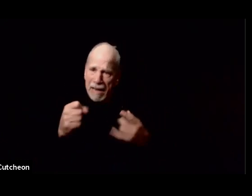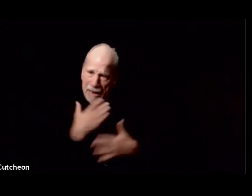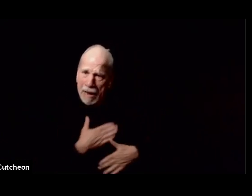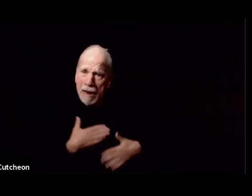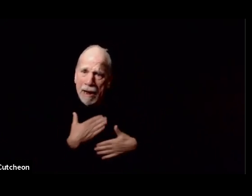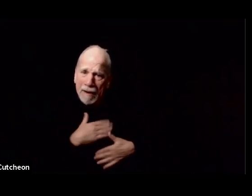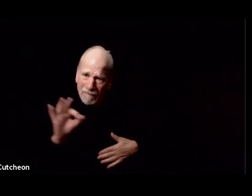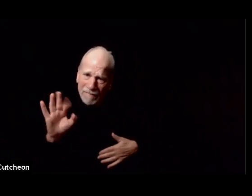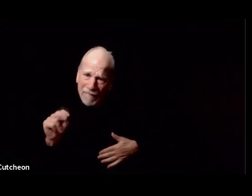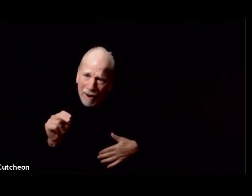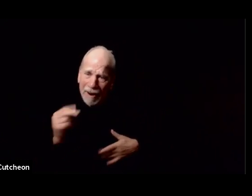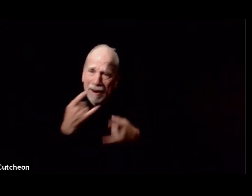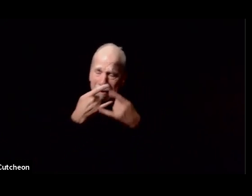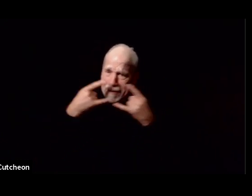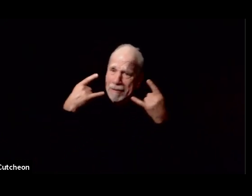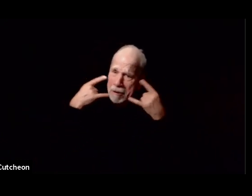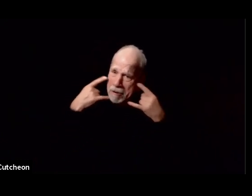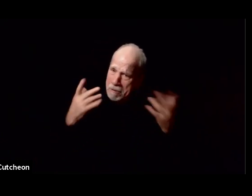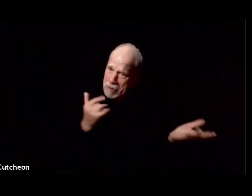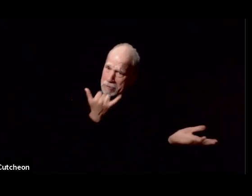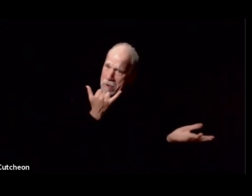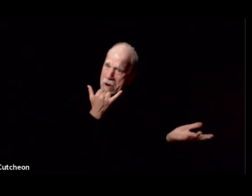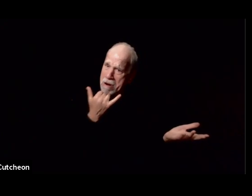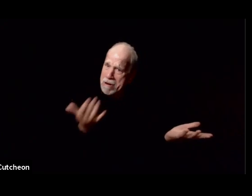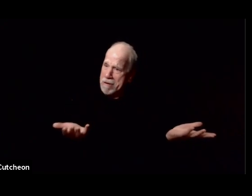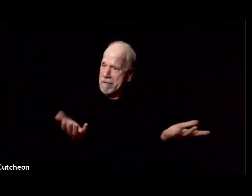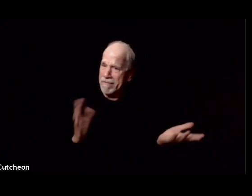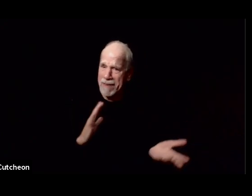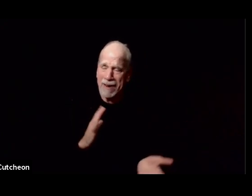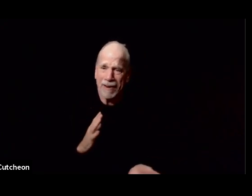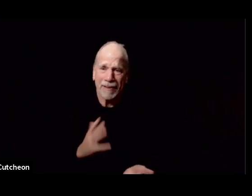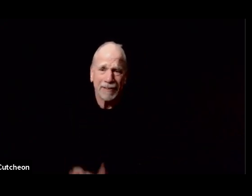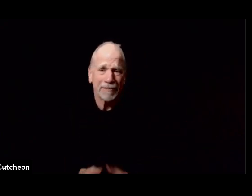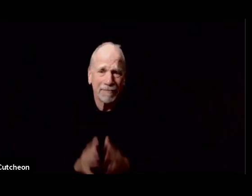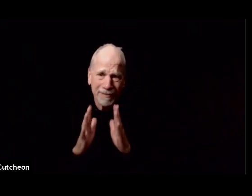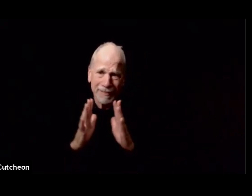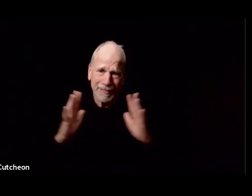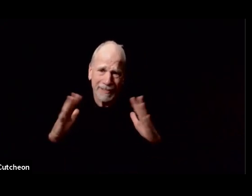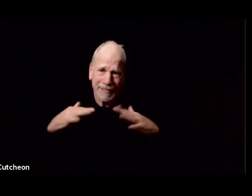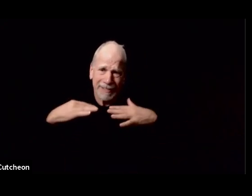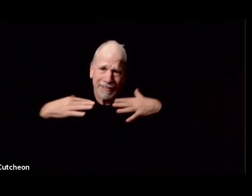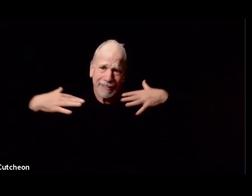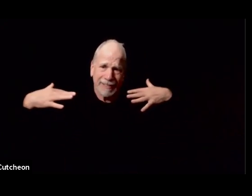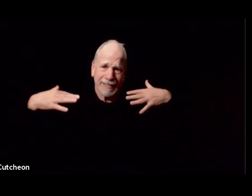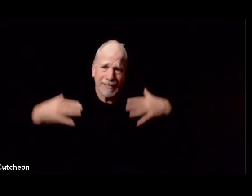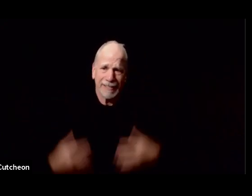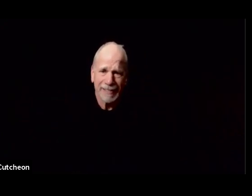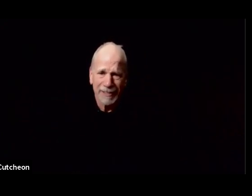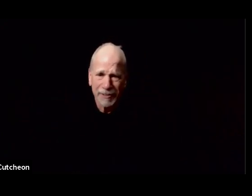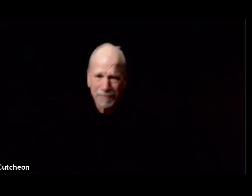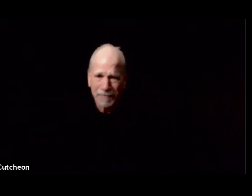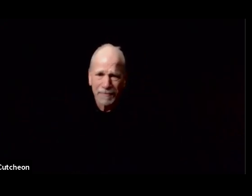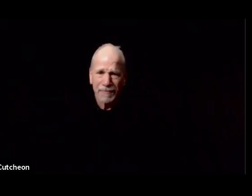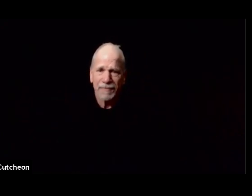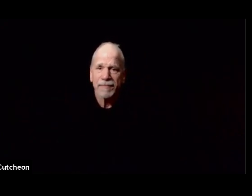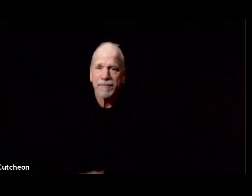Operator: Thank you. Your next question comes from the line of Miss Clarissa Baker from